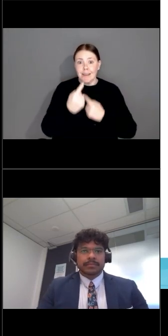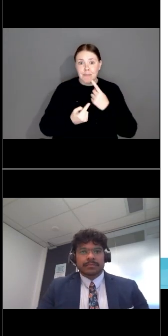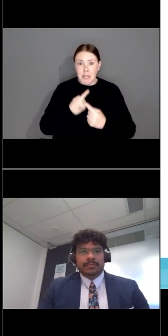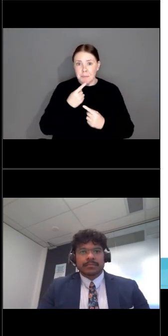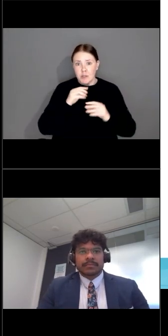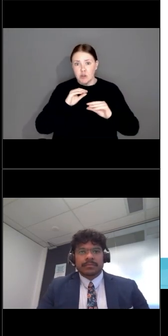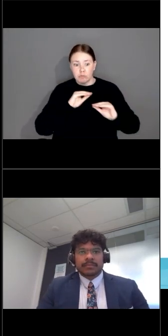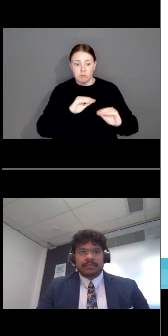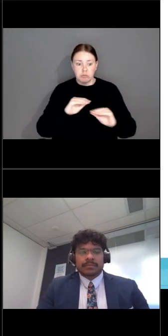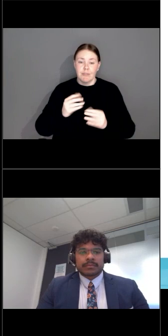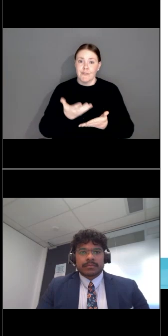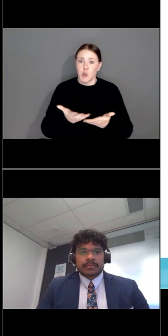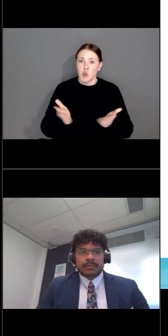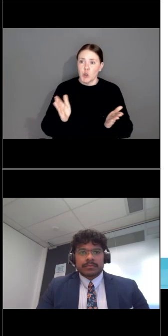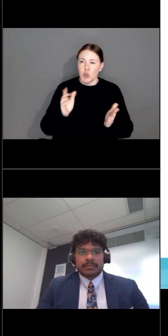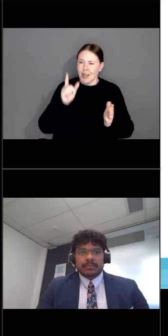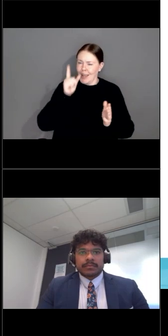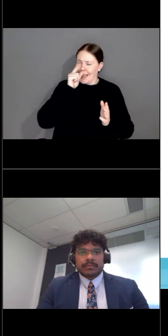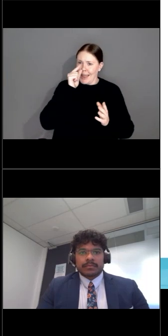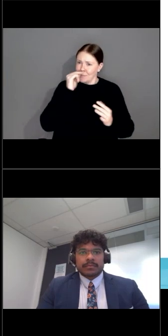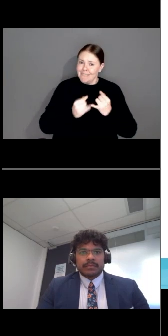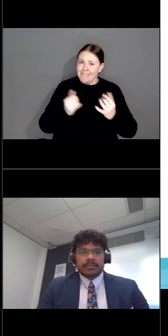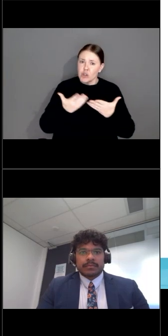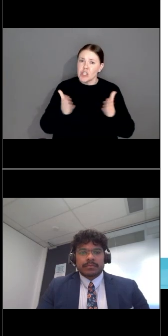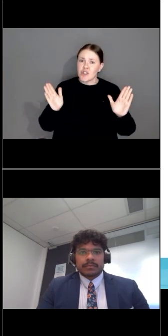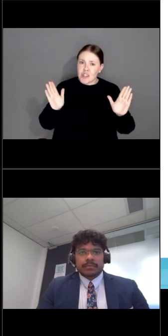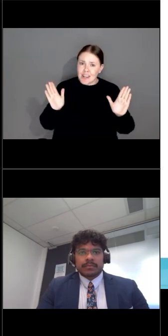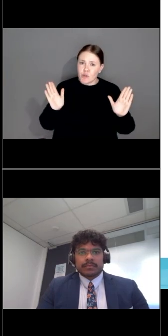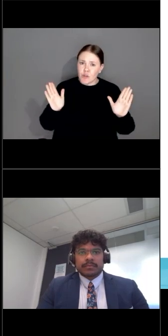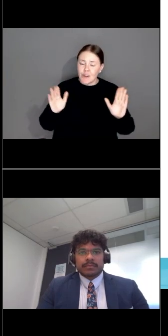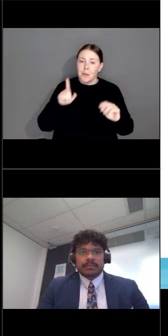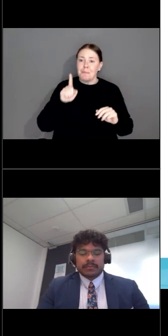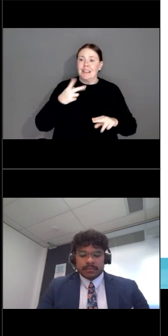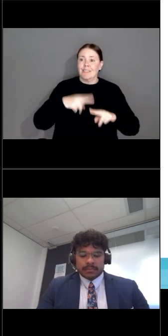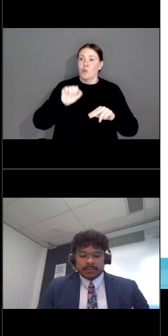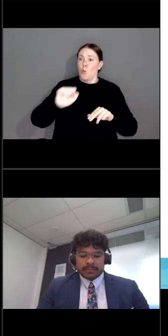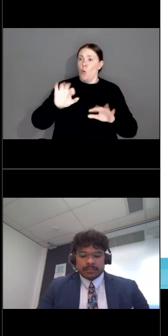individual or organization who wants me to come into an information session I'm going to ask you